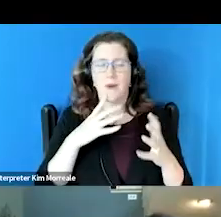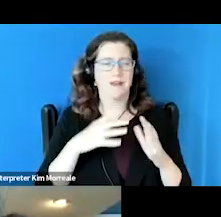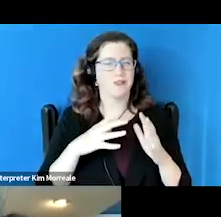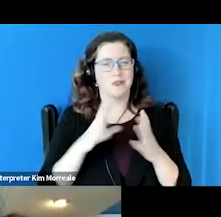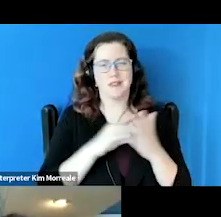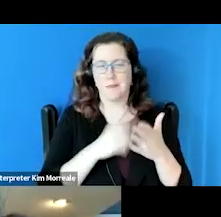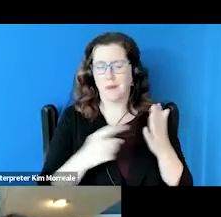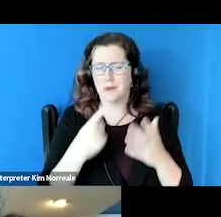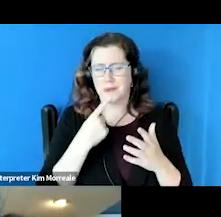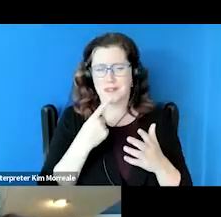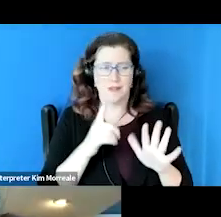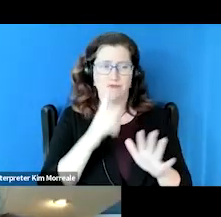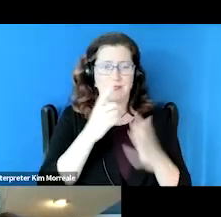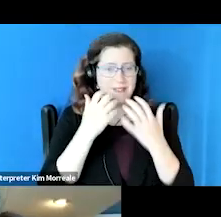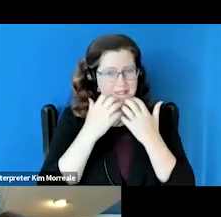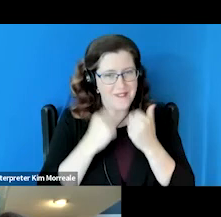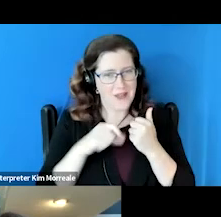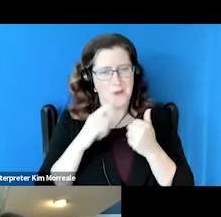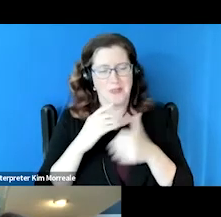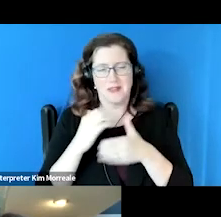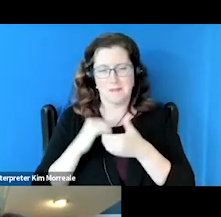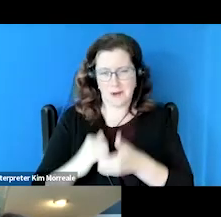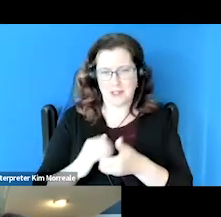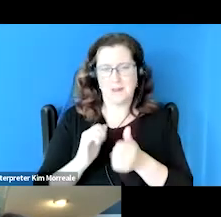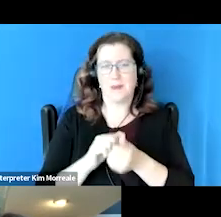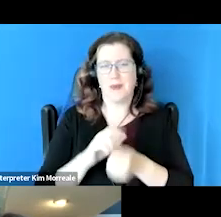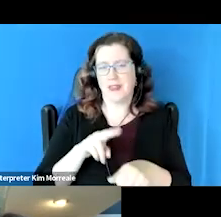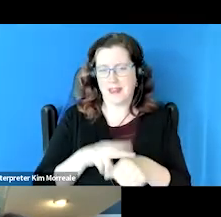We just value this partnership so much with the National Council for Mental Wellbeing,